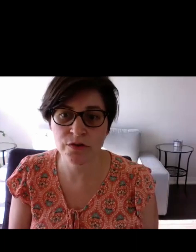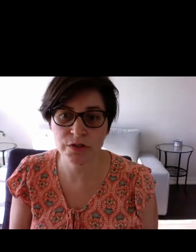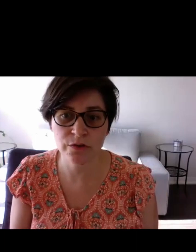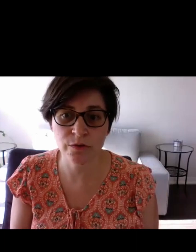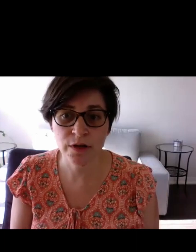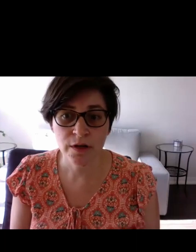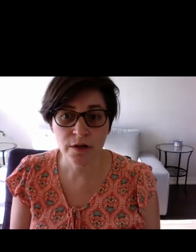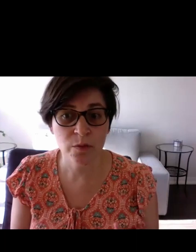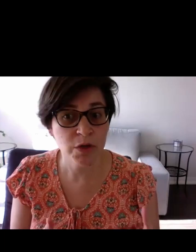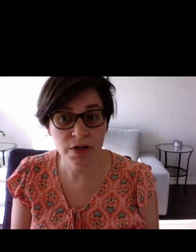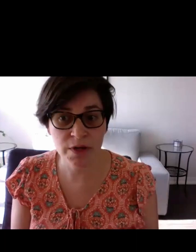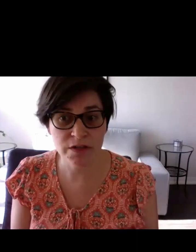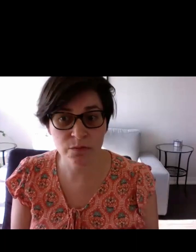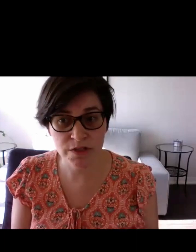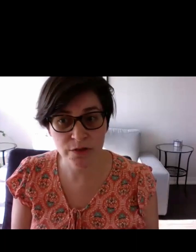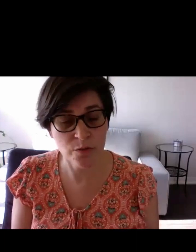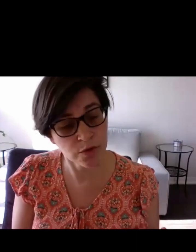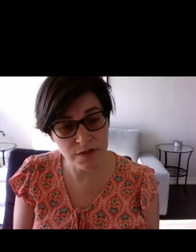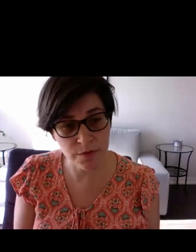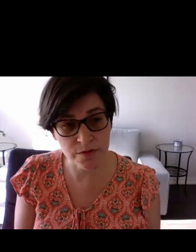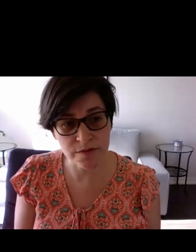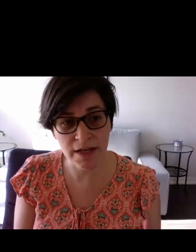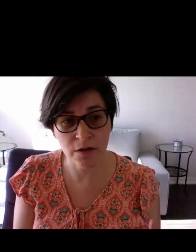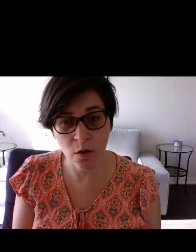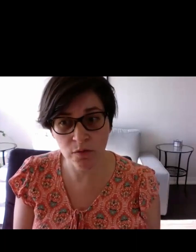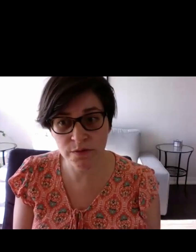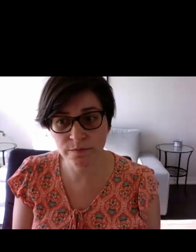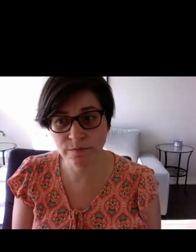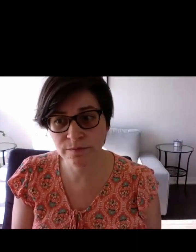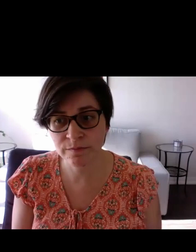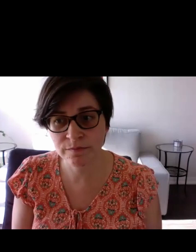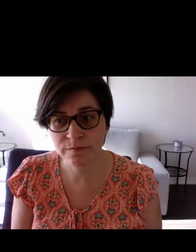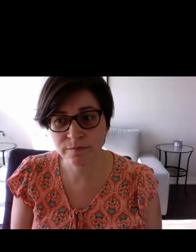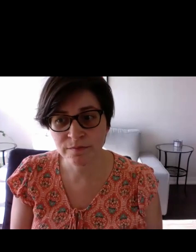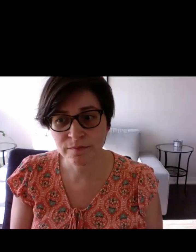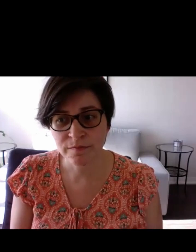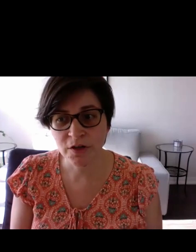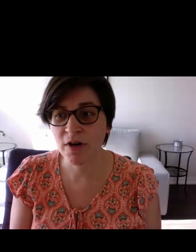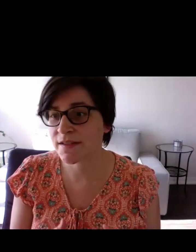to community-based research principles and goals.